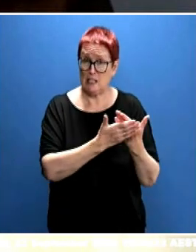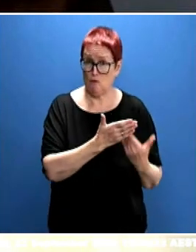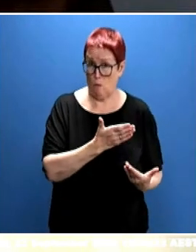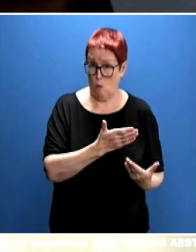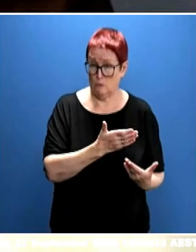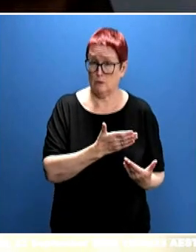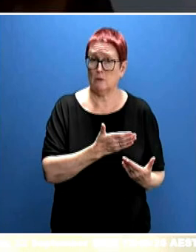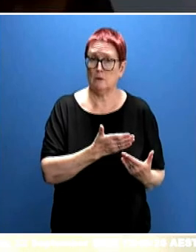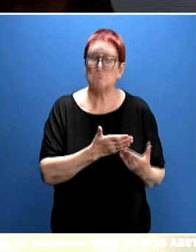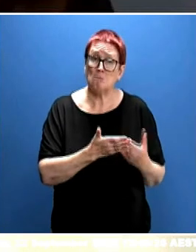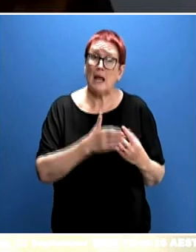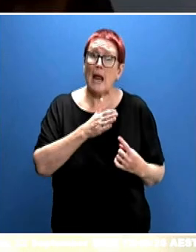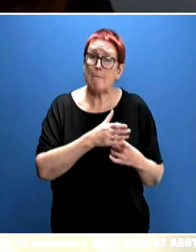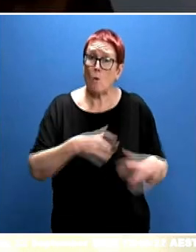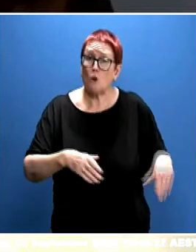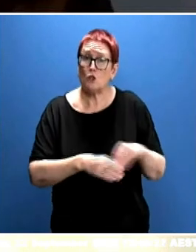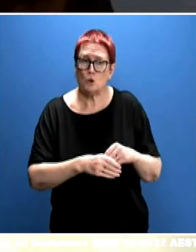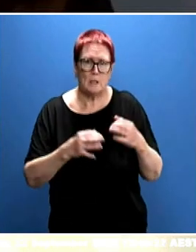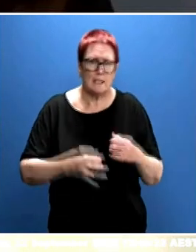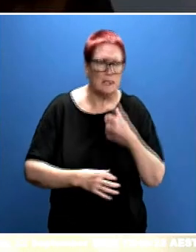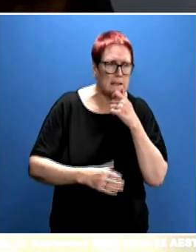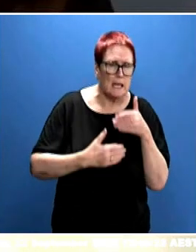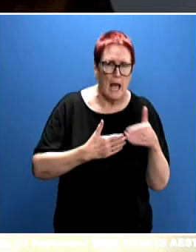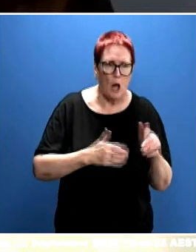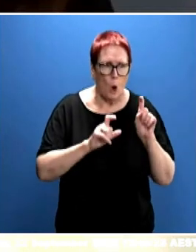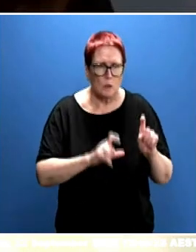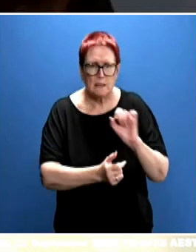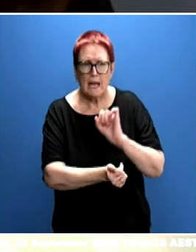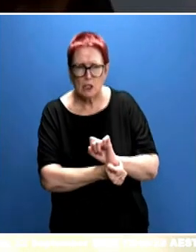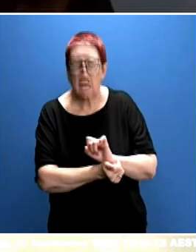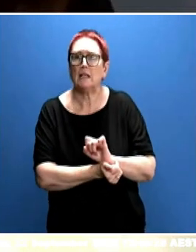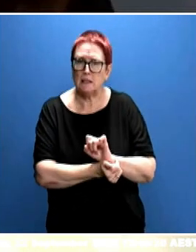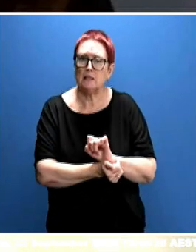sentencing process for Aboriginal people in the criminal jurisdiction and